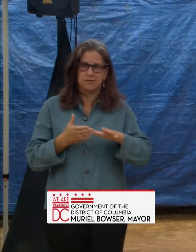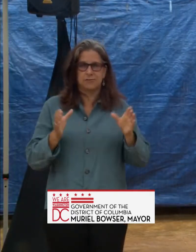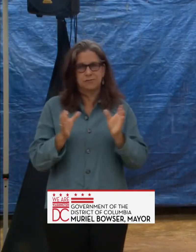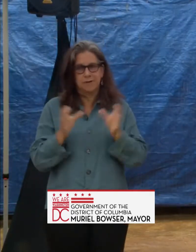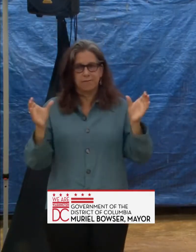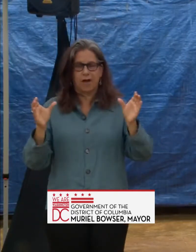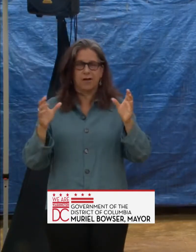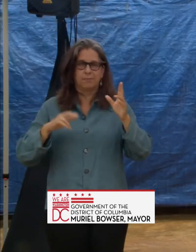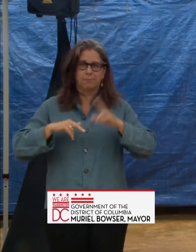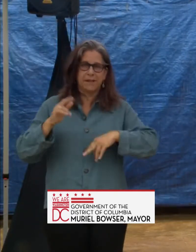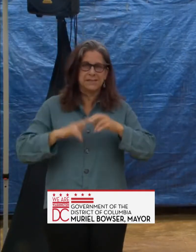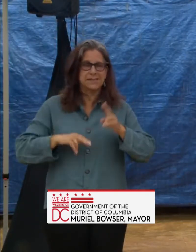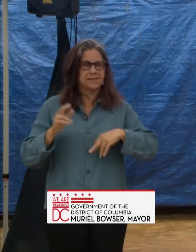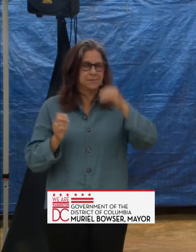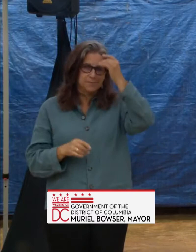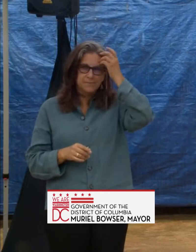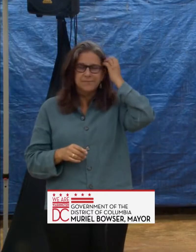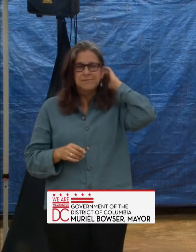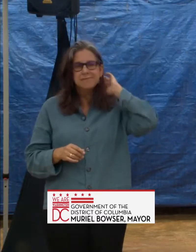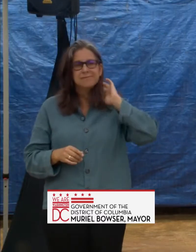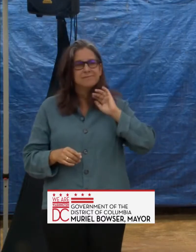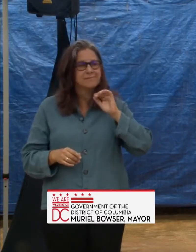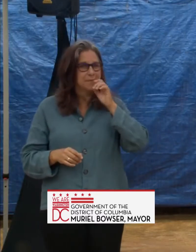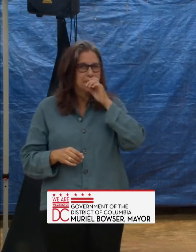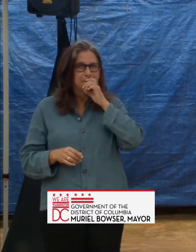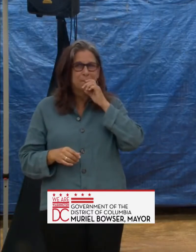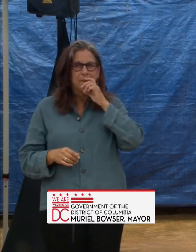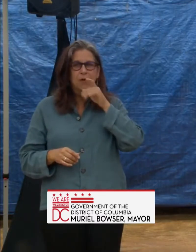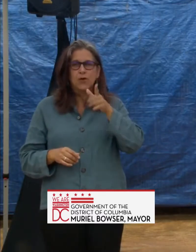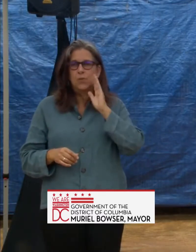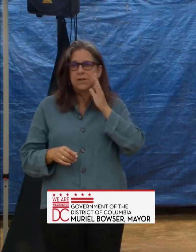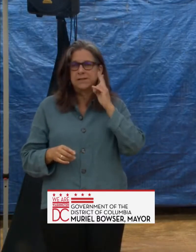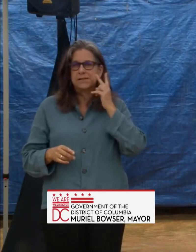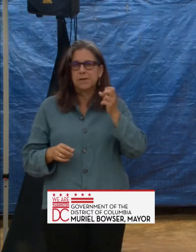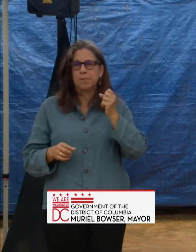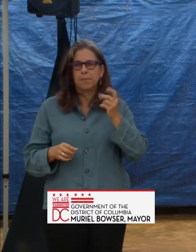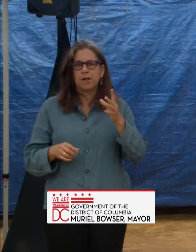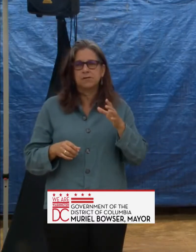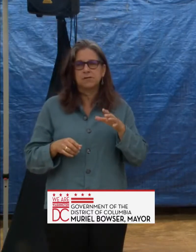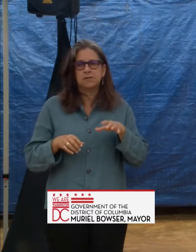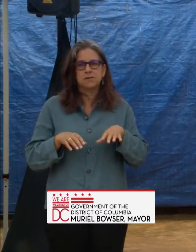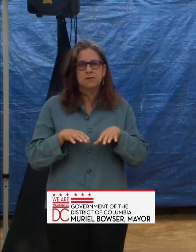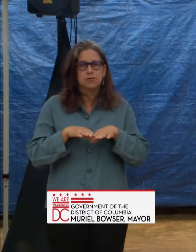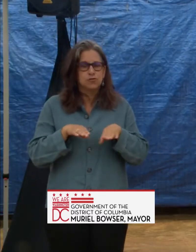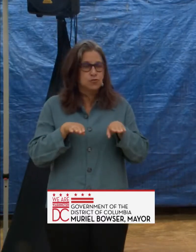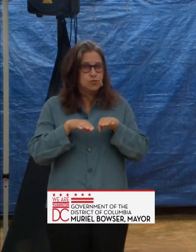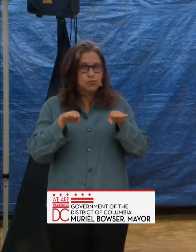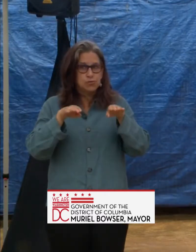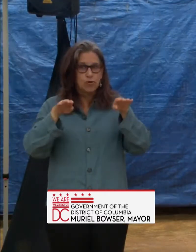YOU WILL SEE A MULTI-STORY ADDITION TO THIS BUILDING AND YOU WILL SEE AESTHETICALLY